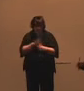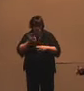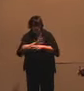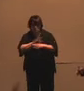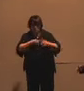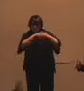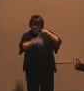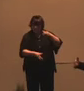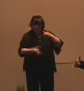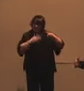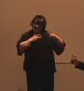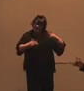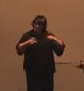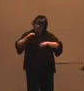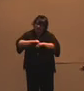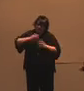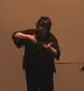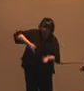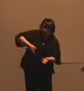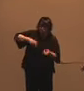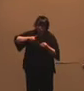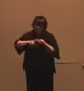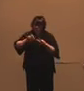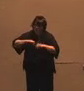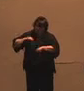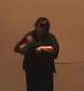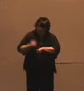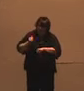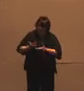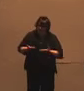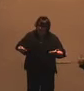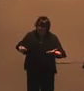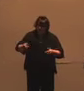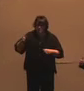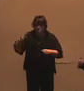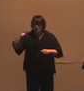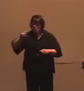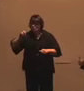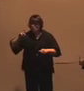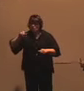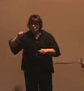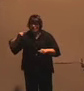concrete or really solid things. But Toyo Ito makes it small pieces